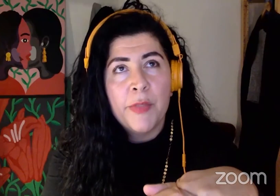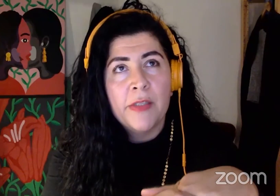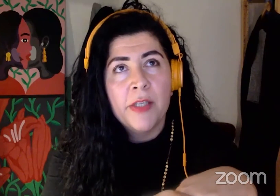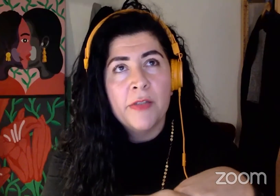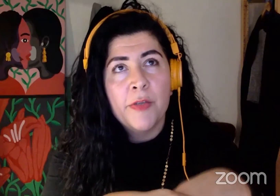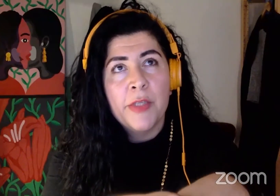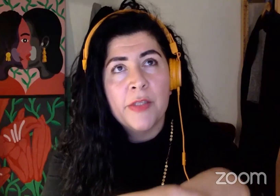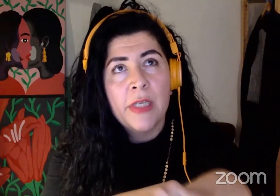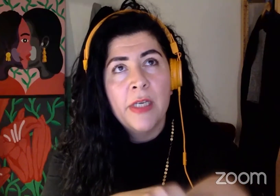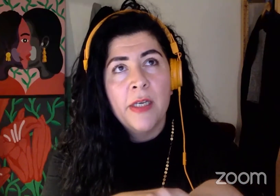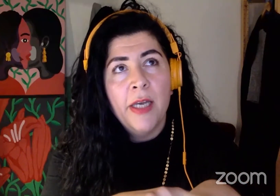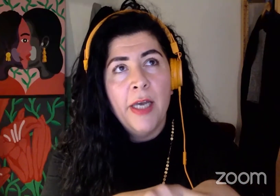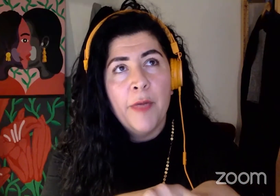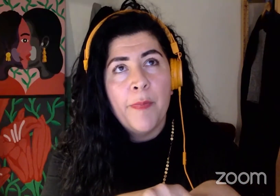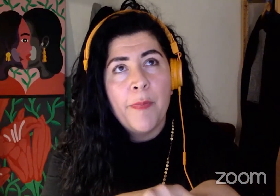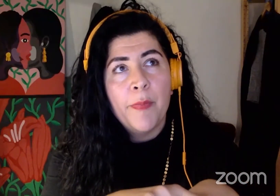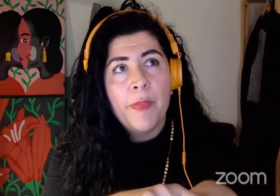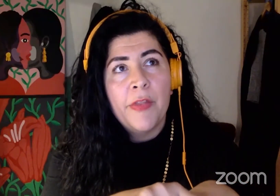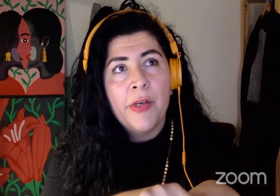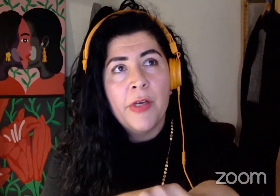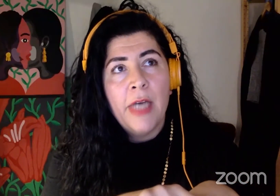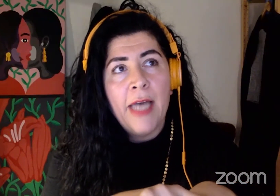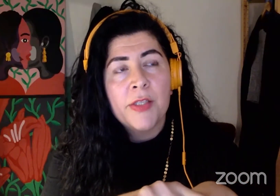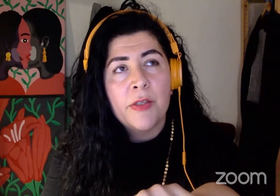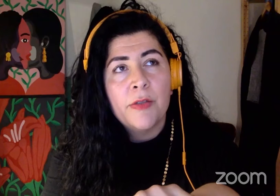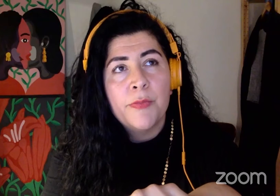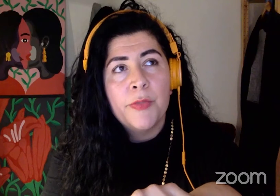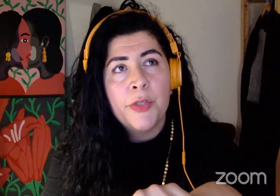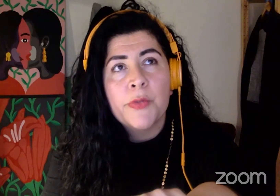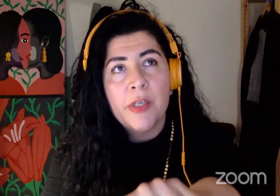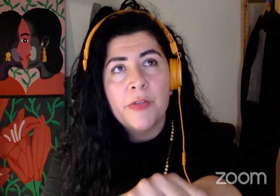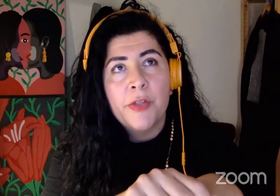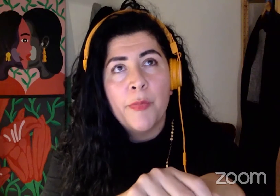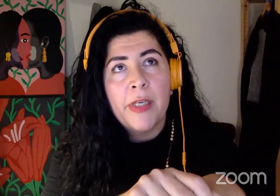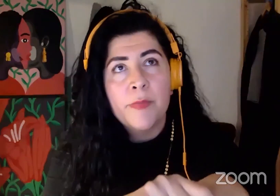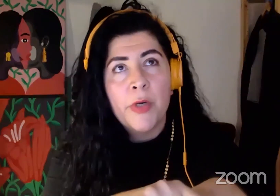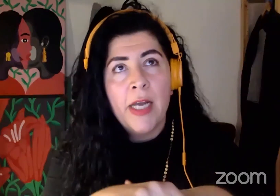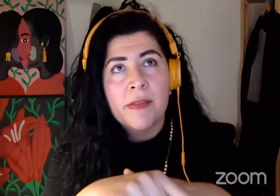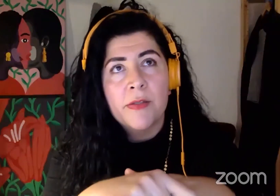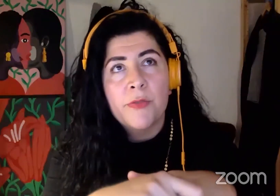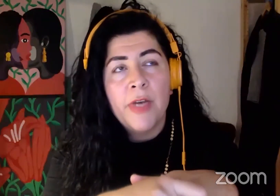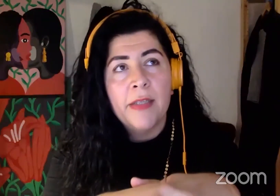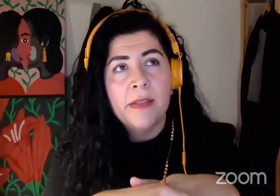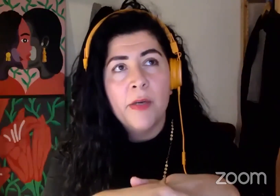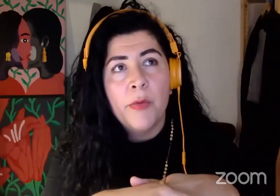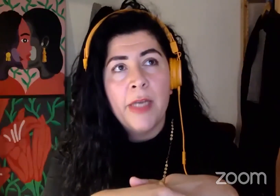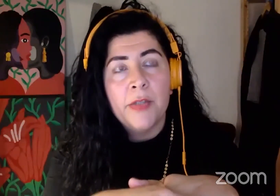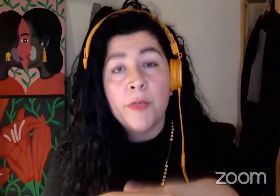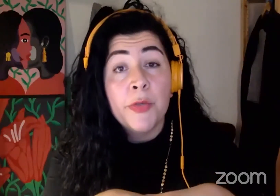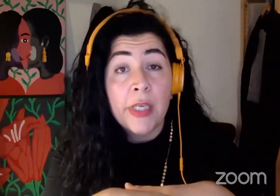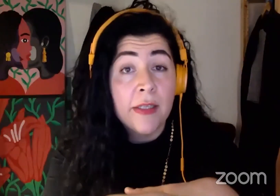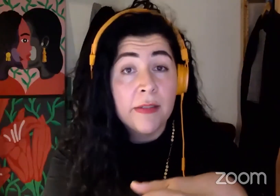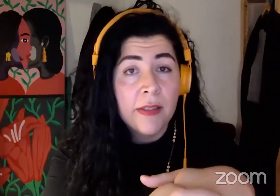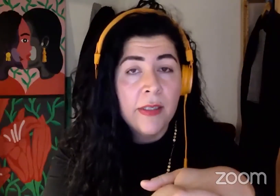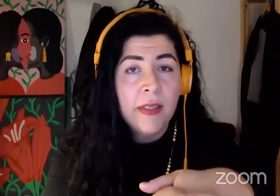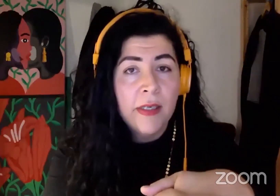it's not so much the actual chosing of the topics, more as to find a way to communicate feedback.